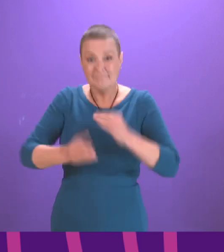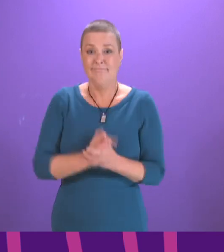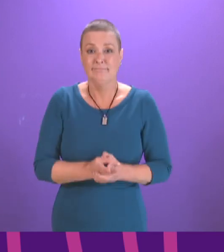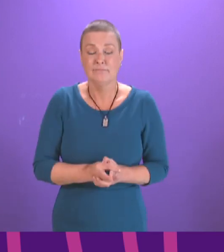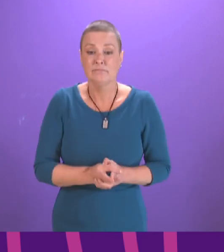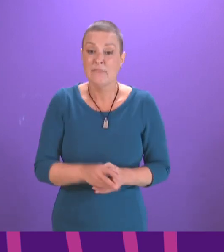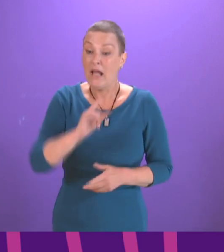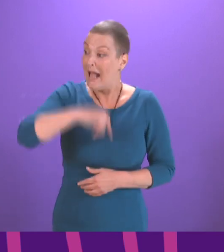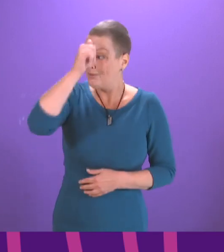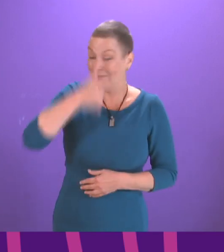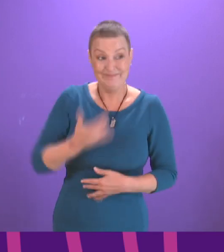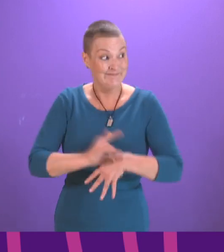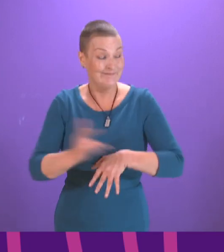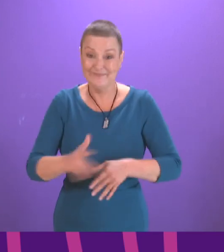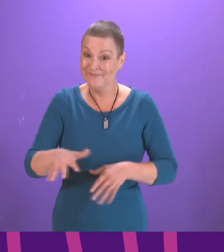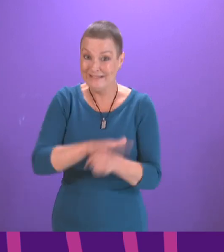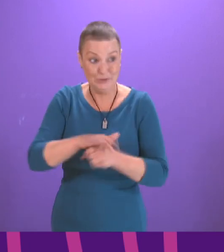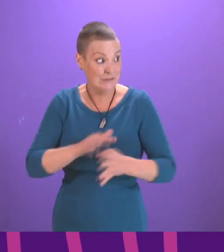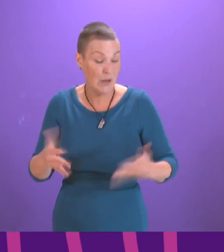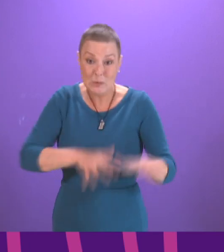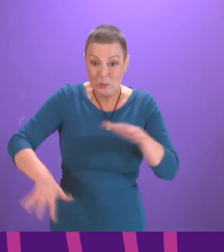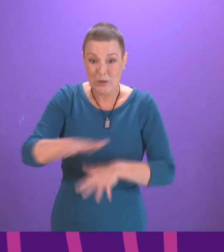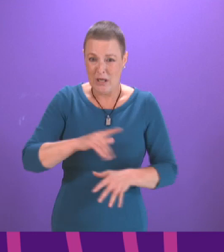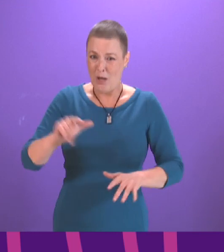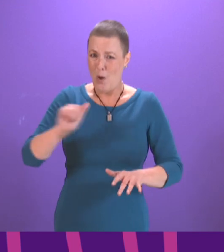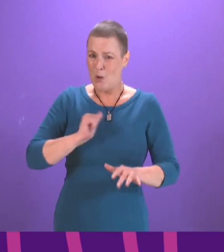Given the fragile situation that we face and the fact that we are migrating to the new